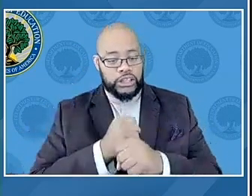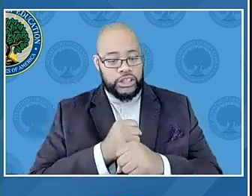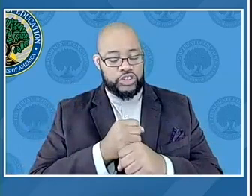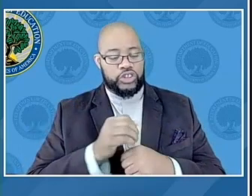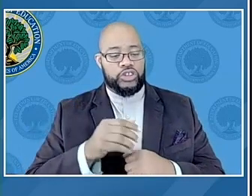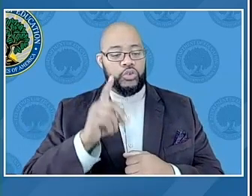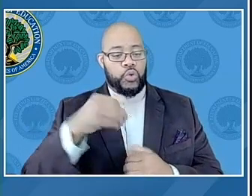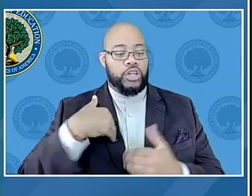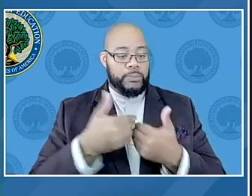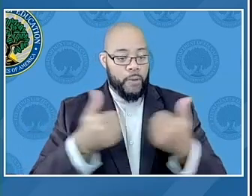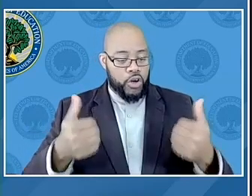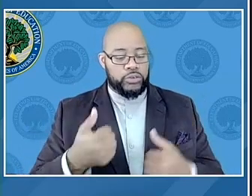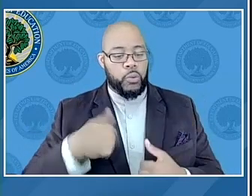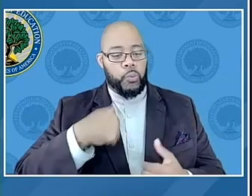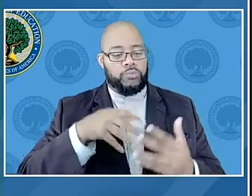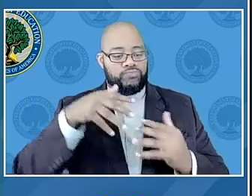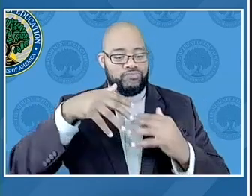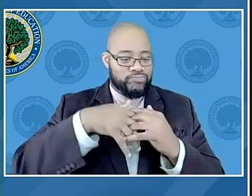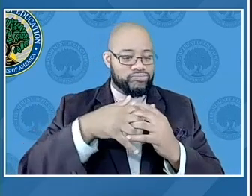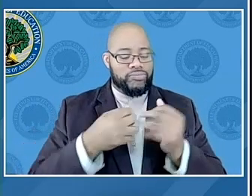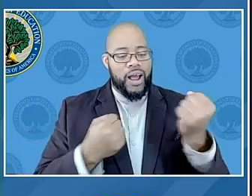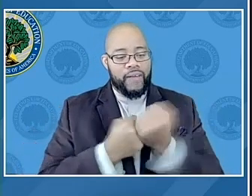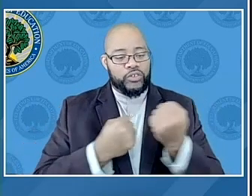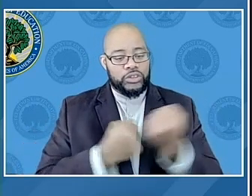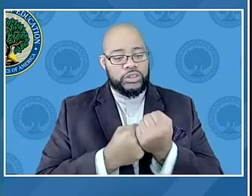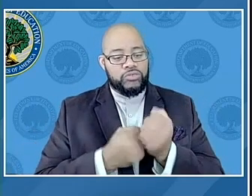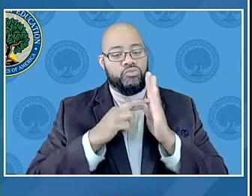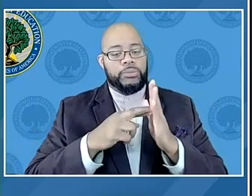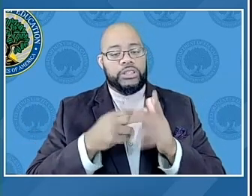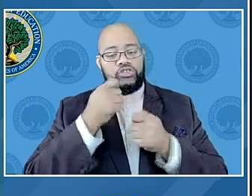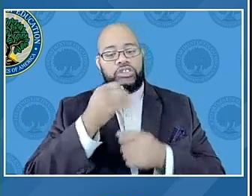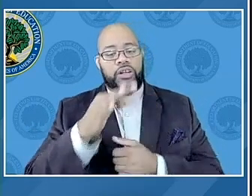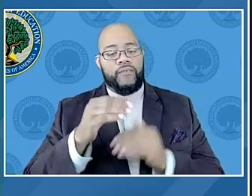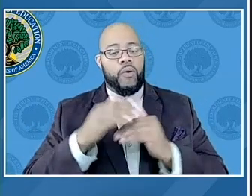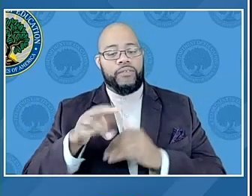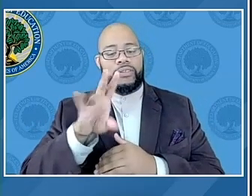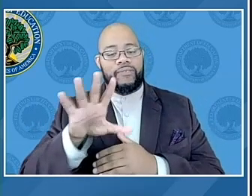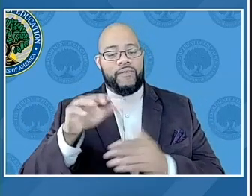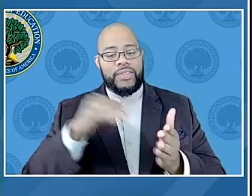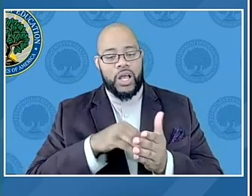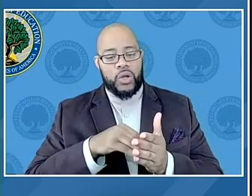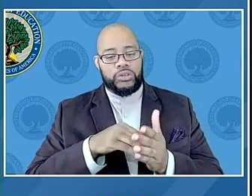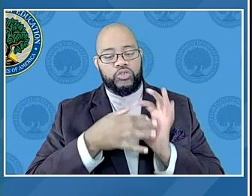We're a grassroots advocacy representing the interests of over 75,000 joint consolidation loan borrowers, JCLs,